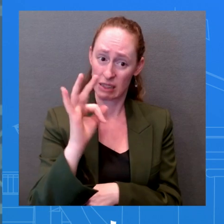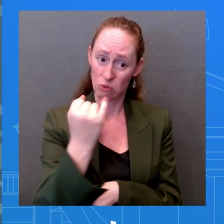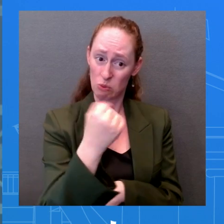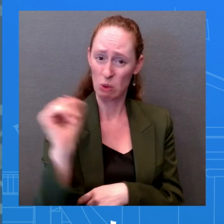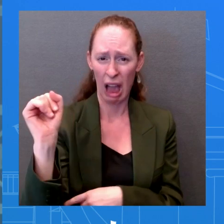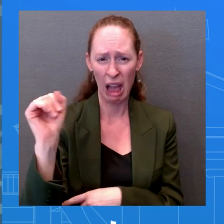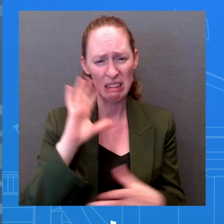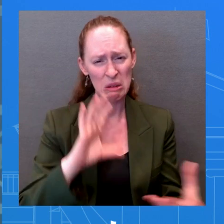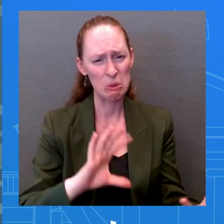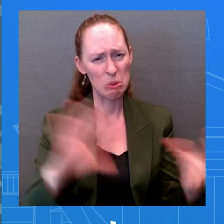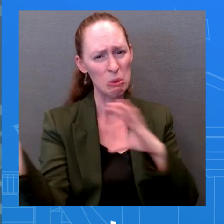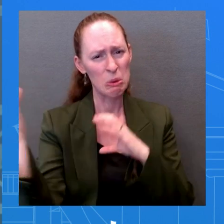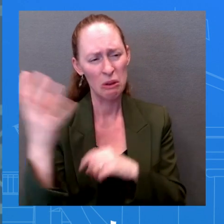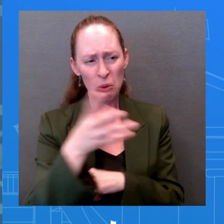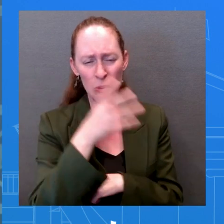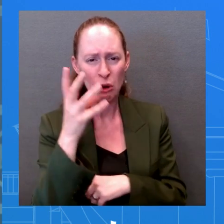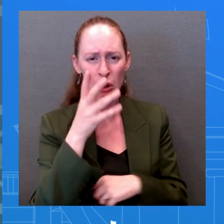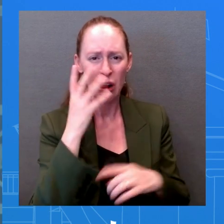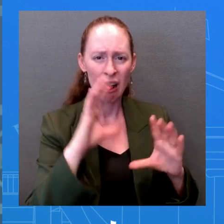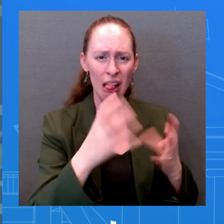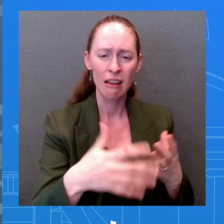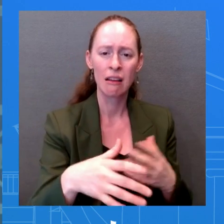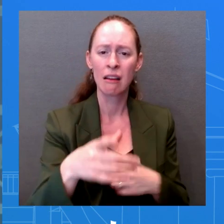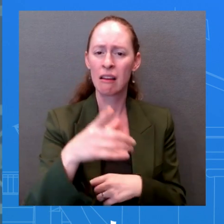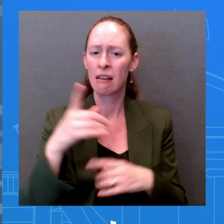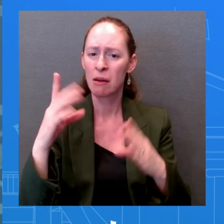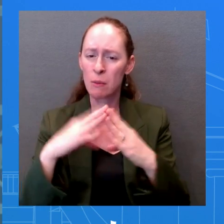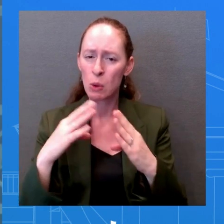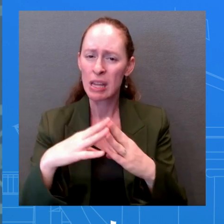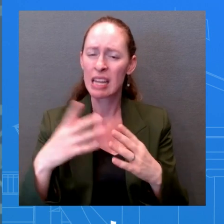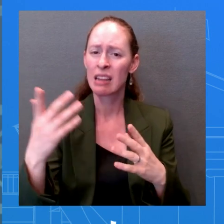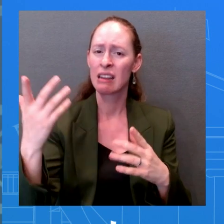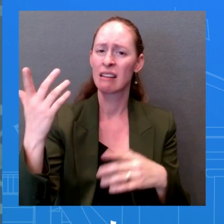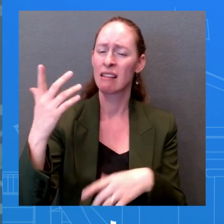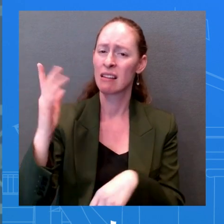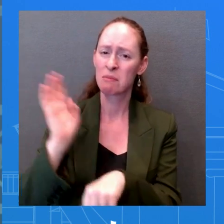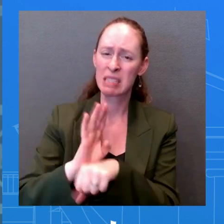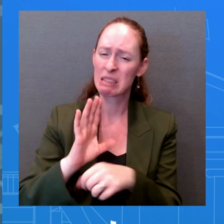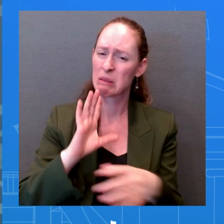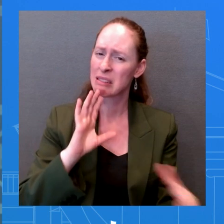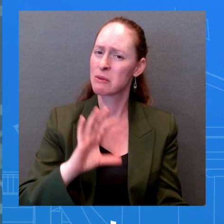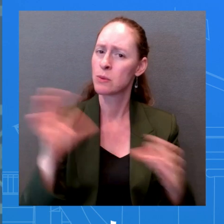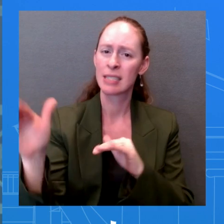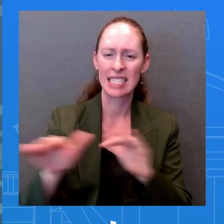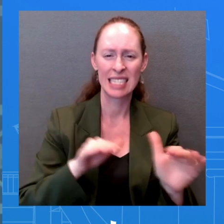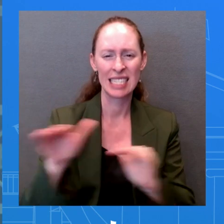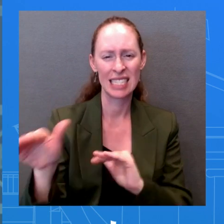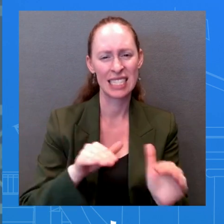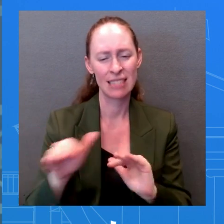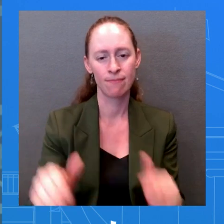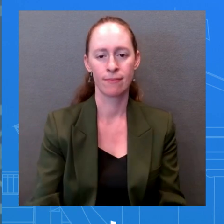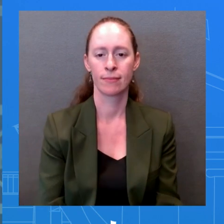He asked them to be creative, to be flexible, meet the other half -- the others halfway as well.